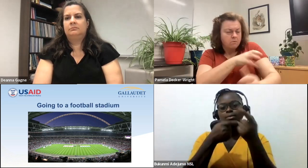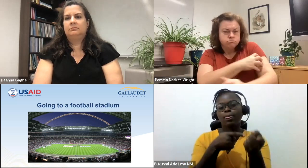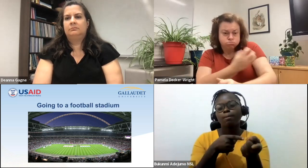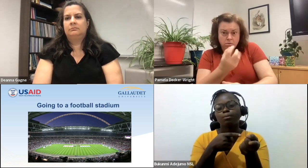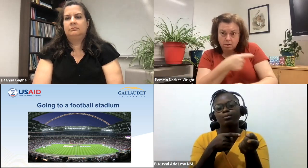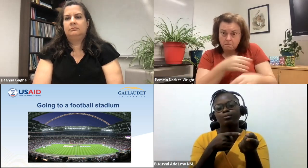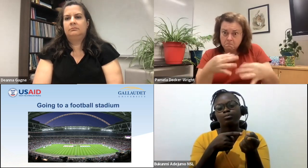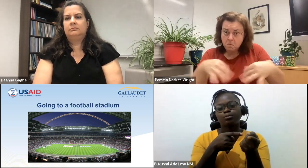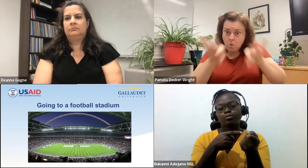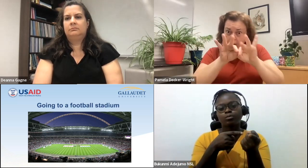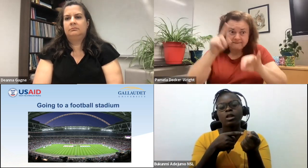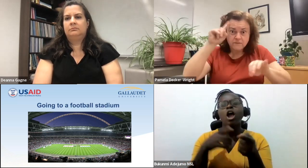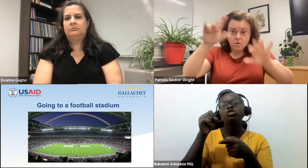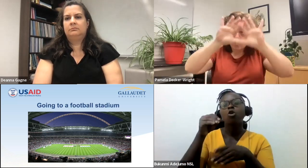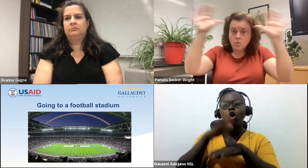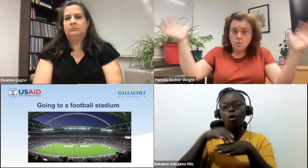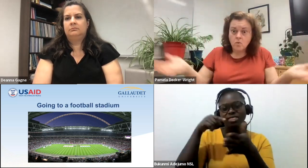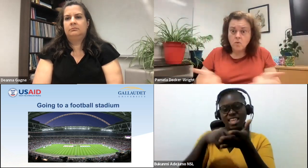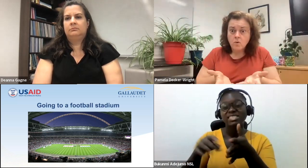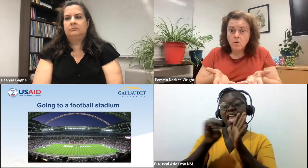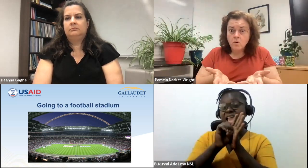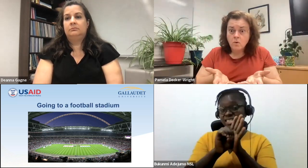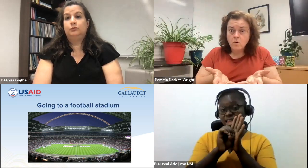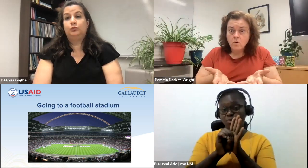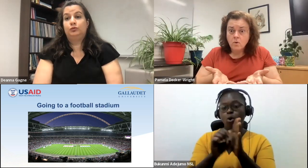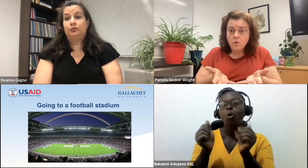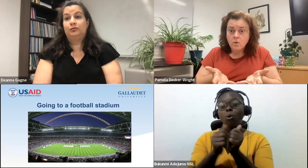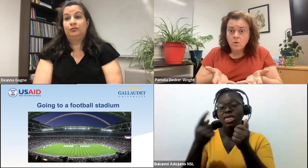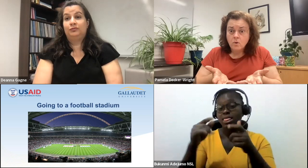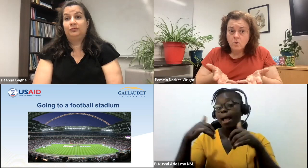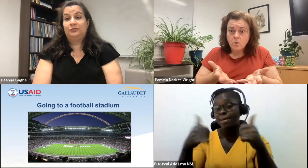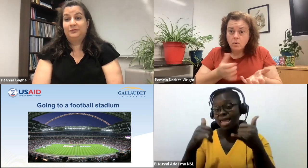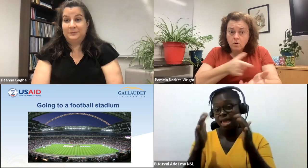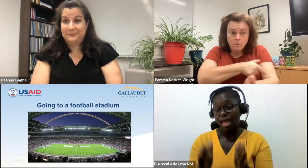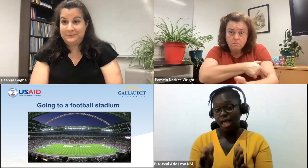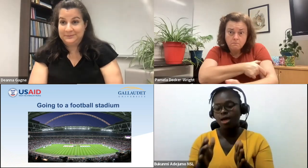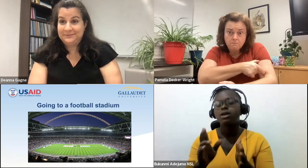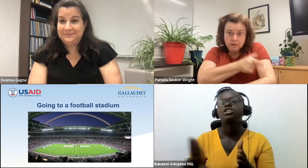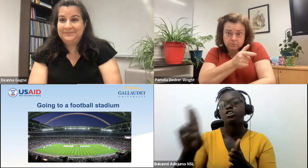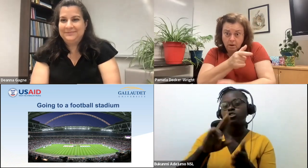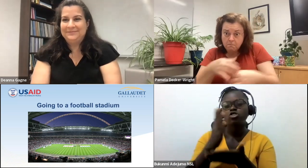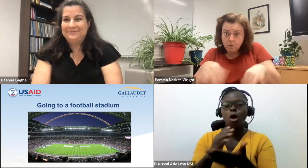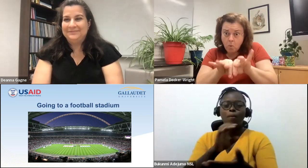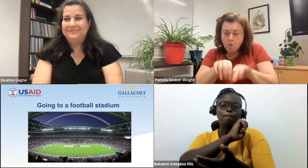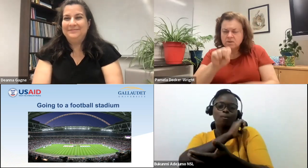and they don't think about which muscle like is your arm. Is that muscle important for this?